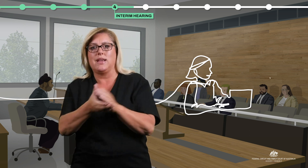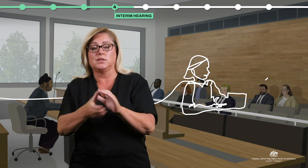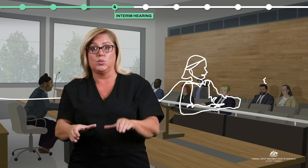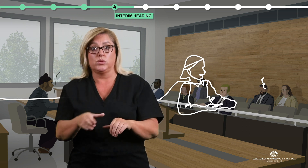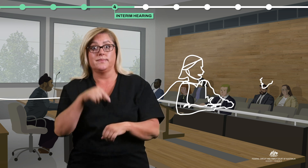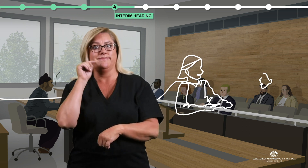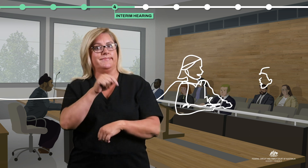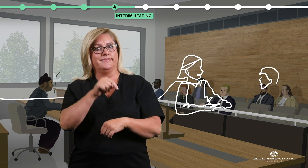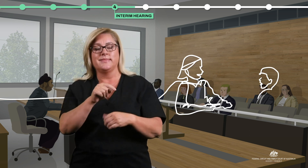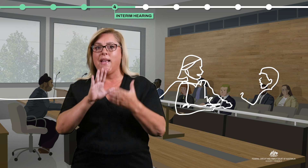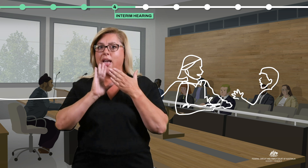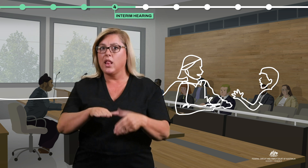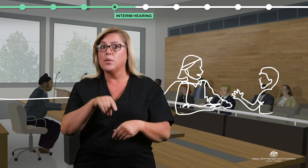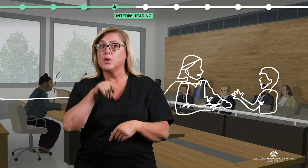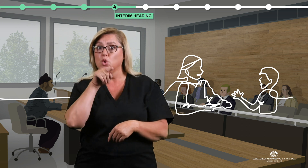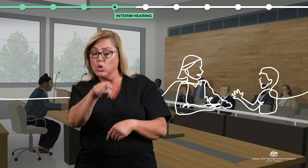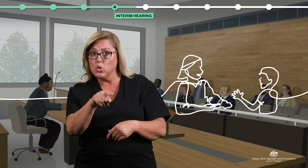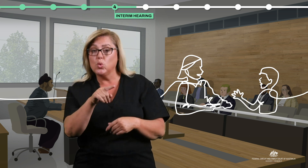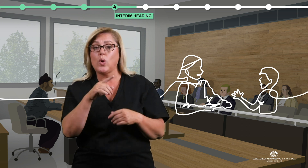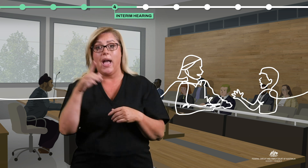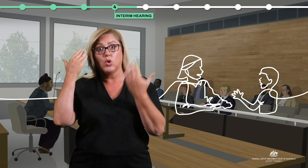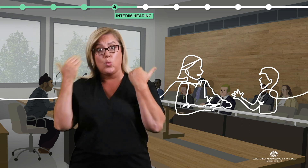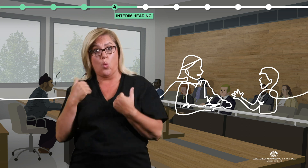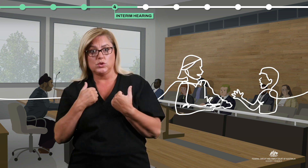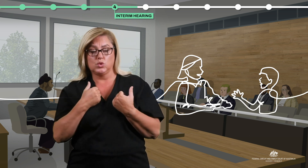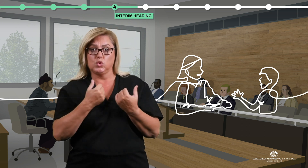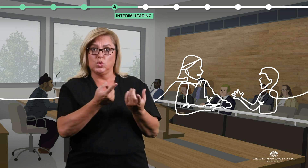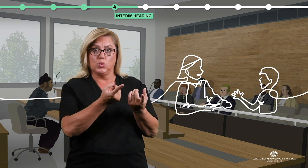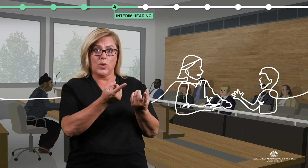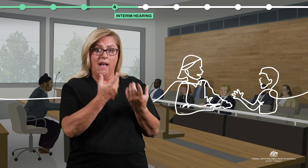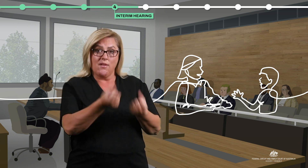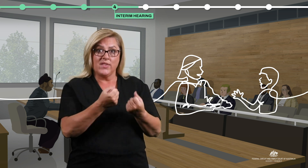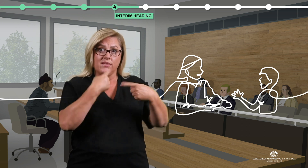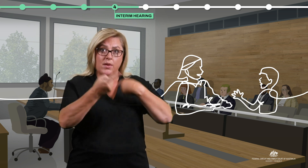This will help you, and the Court, to hear from your child about their experience